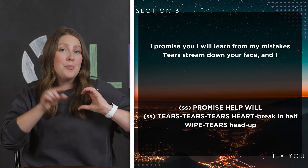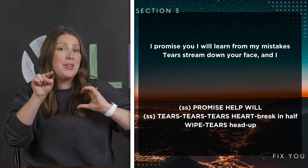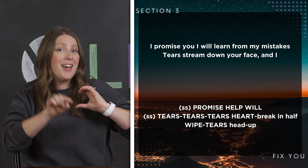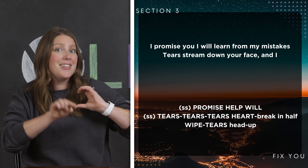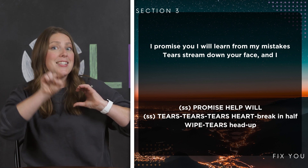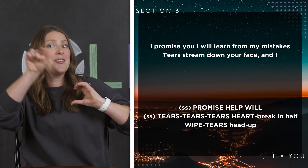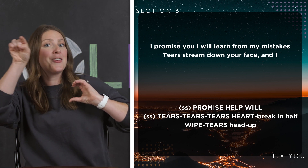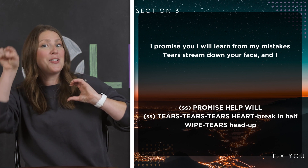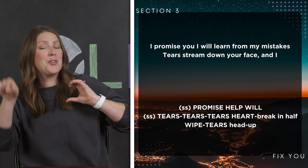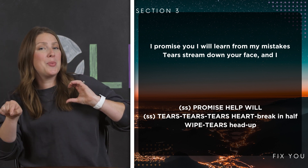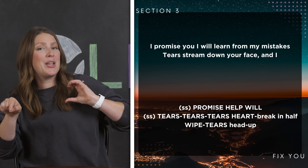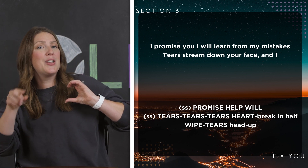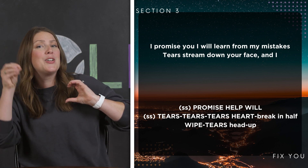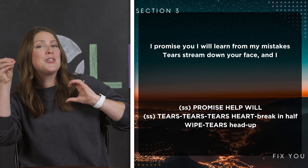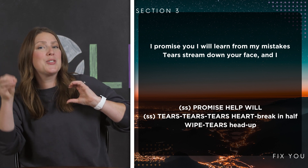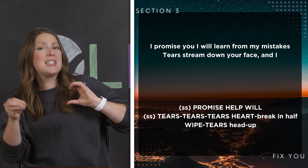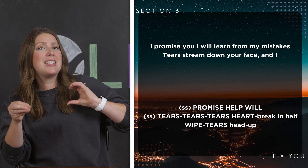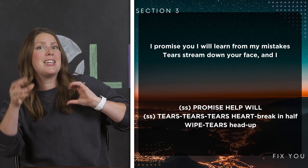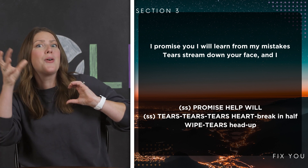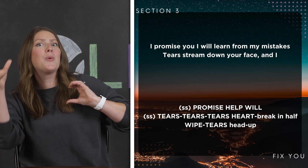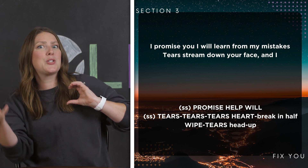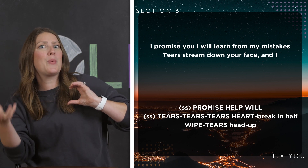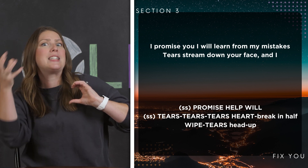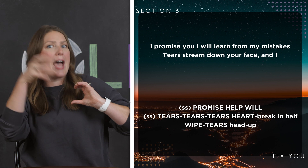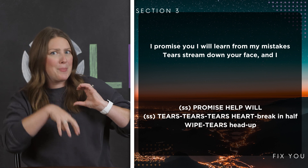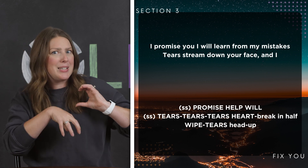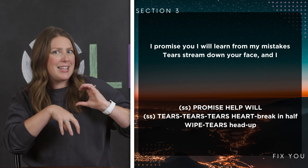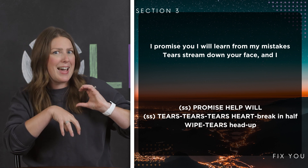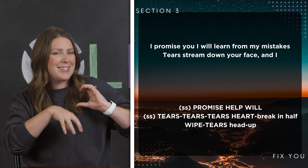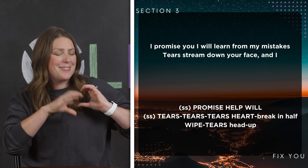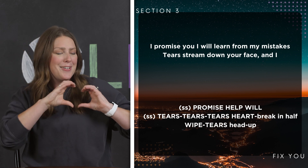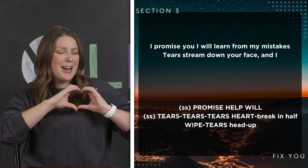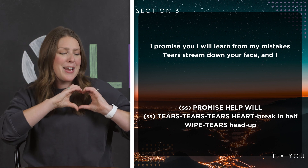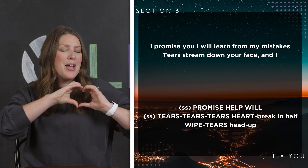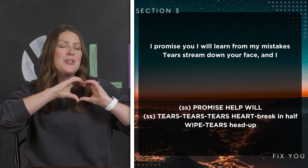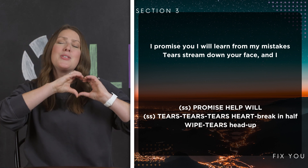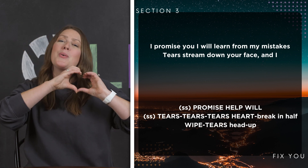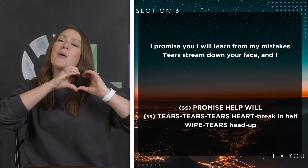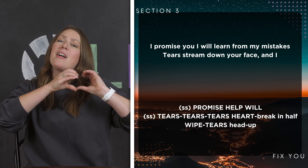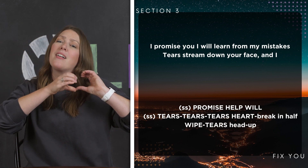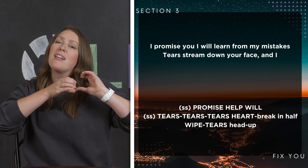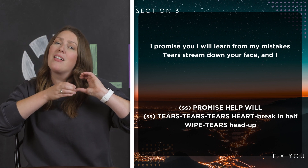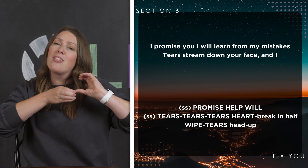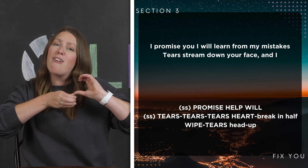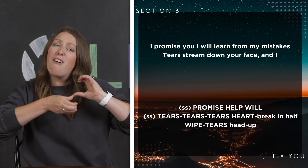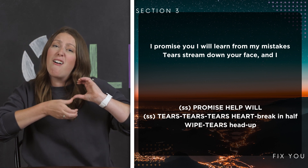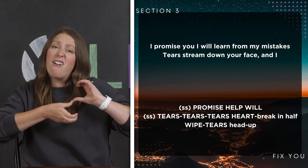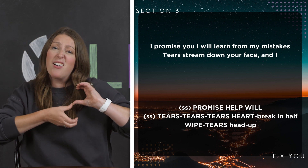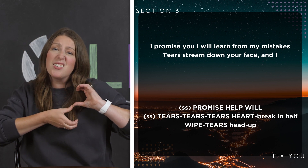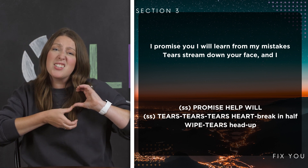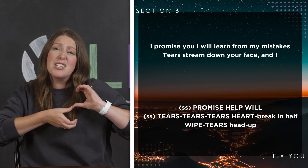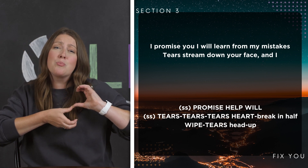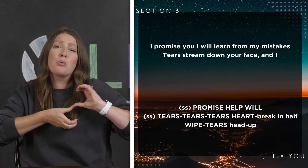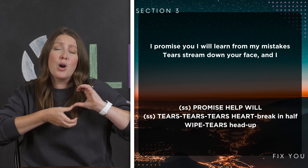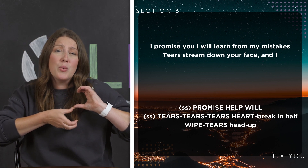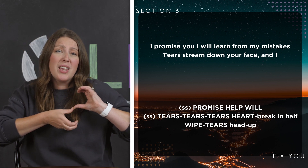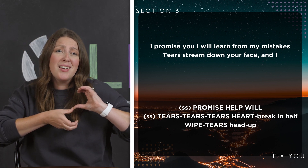Because here, in a little bit, you'll see what's going to happen to that. All right. So the heart is broken.